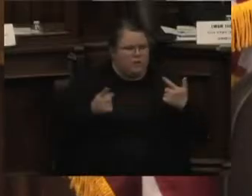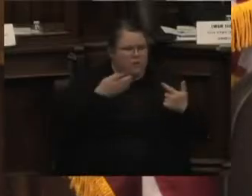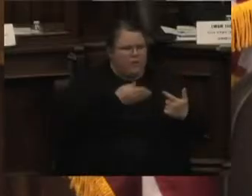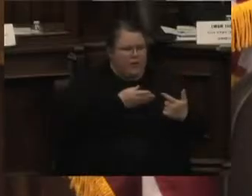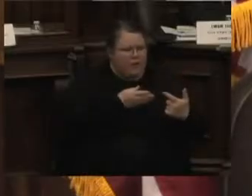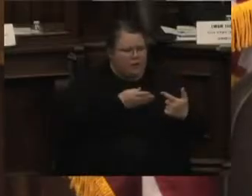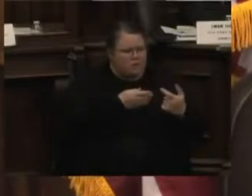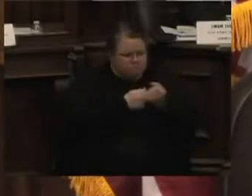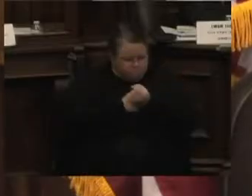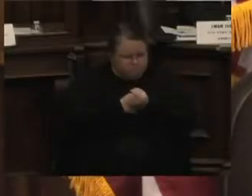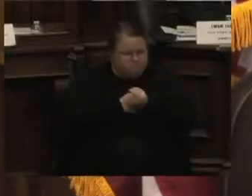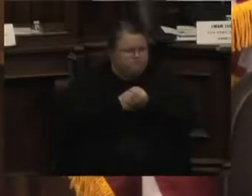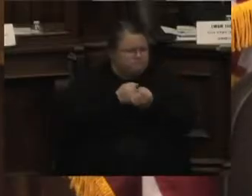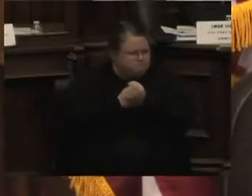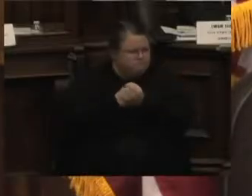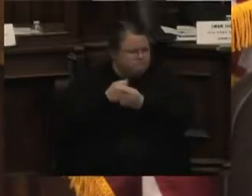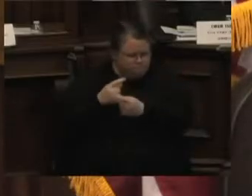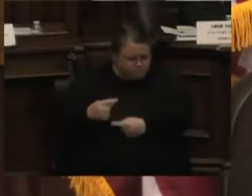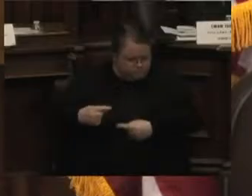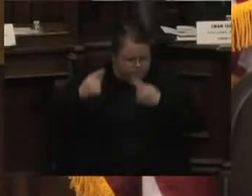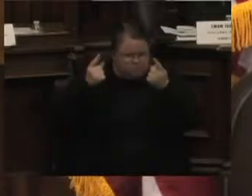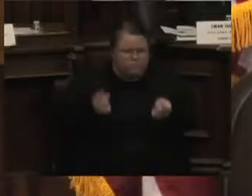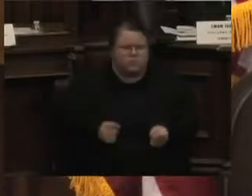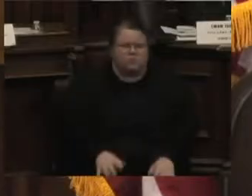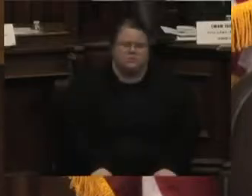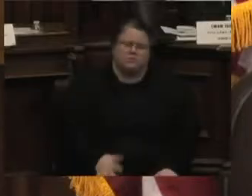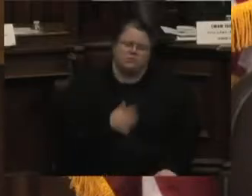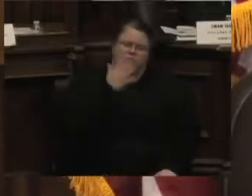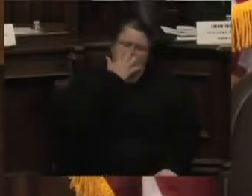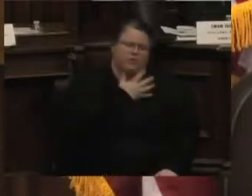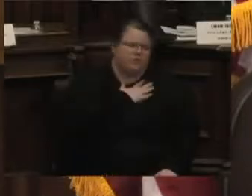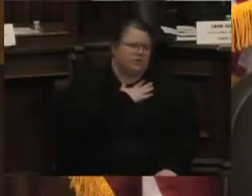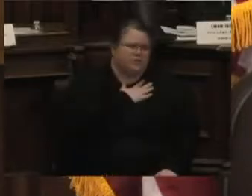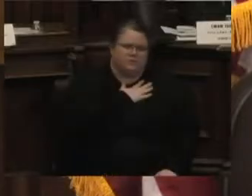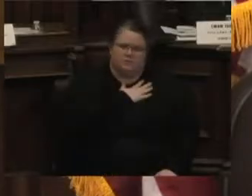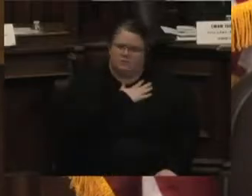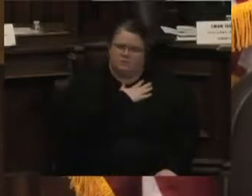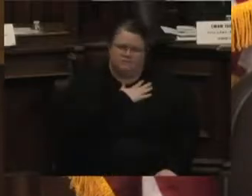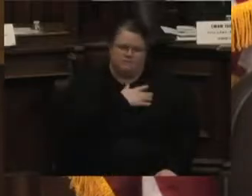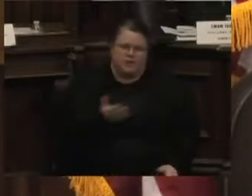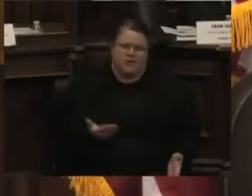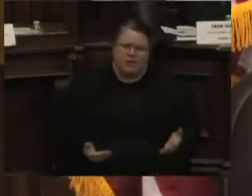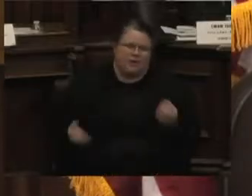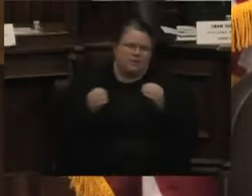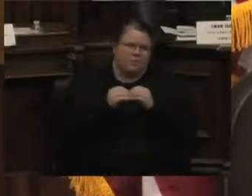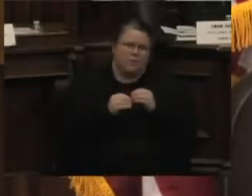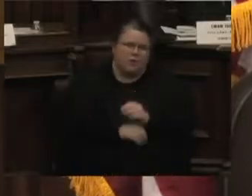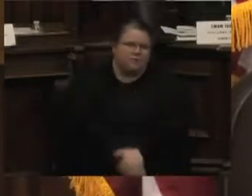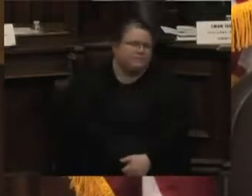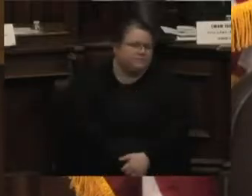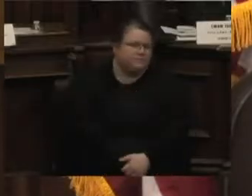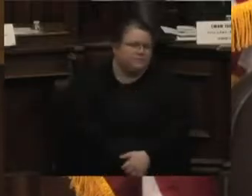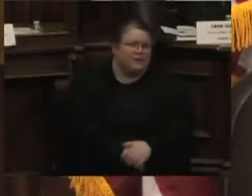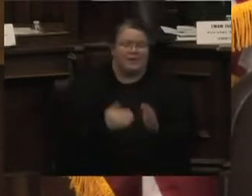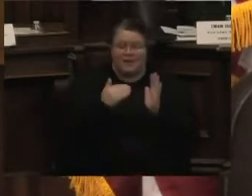were at the agency from its since the beginning. And it's